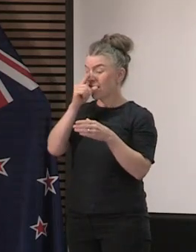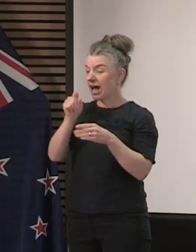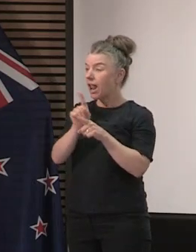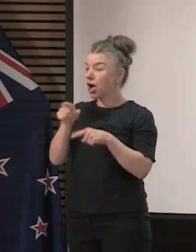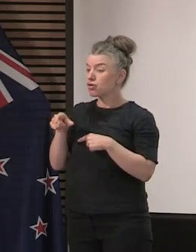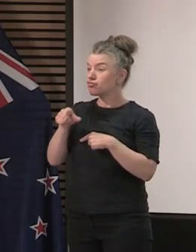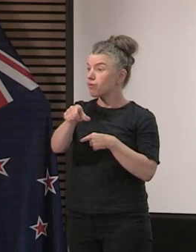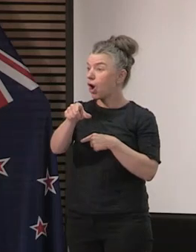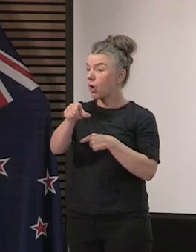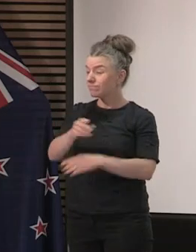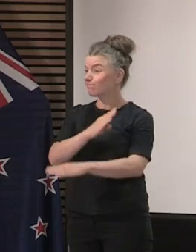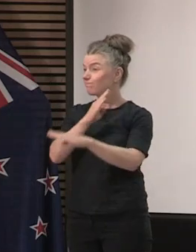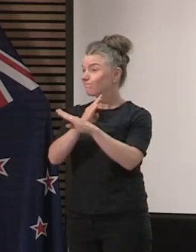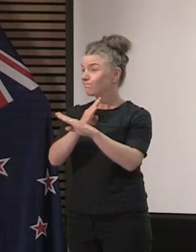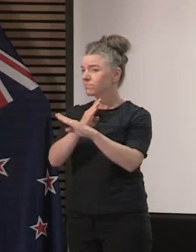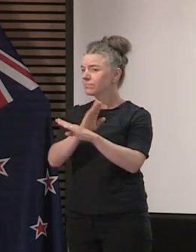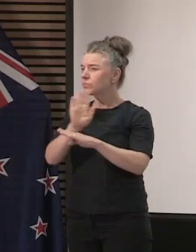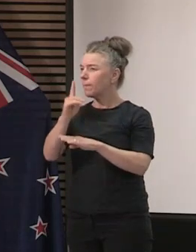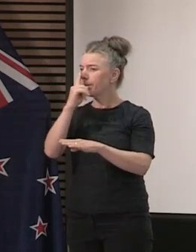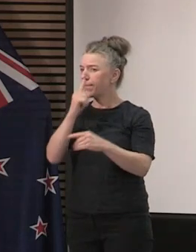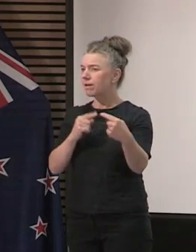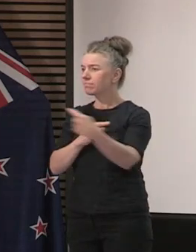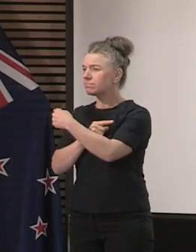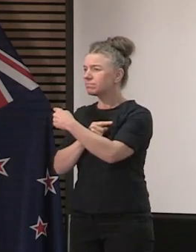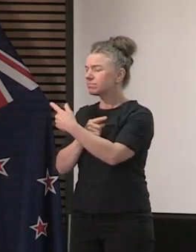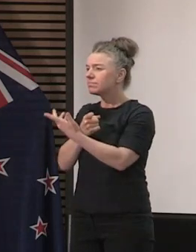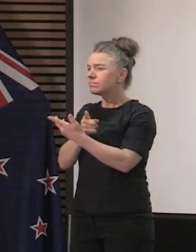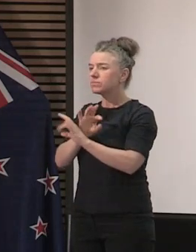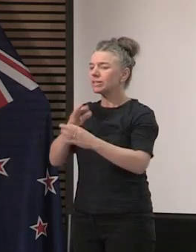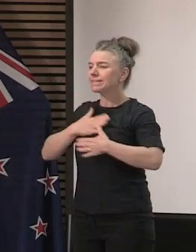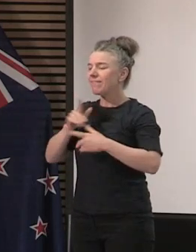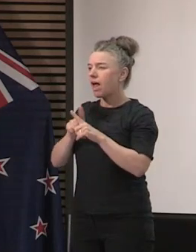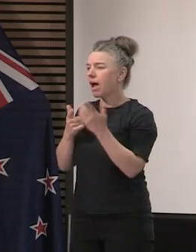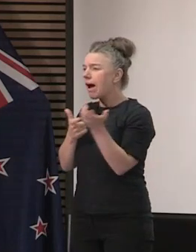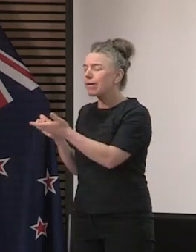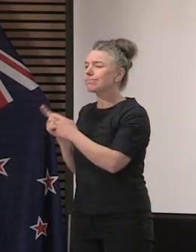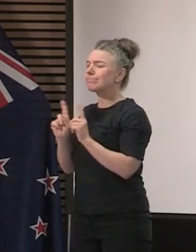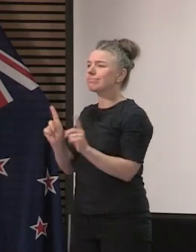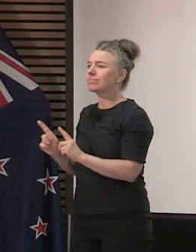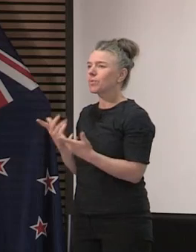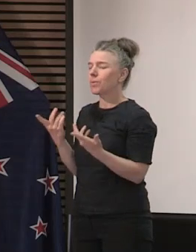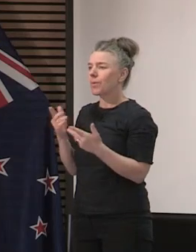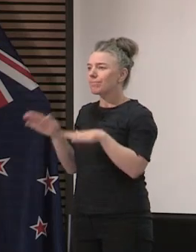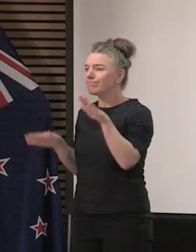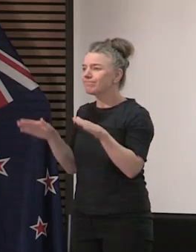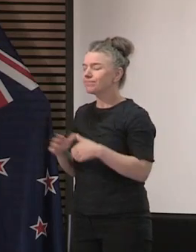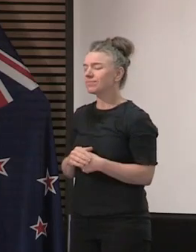that's been used for things like closing roads to prevent vehicle access to back country, to stop activities